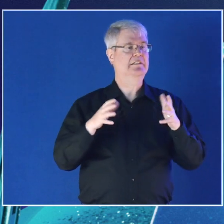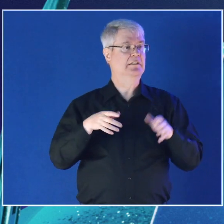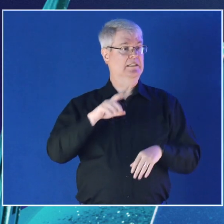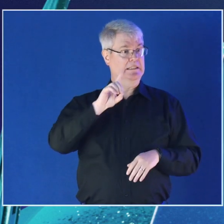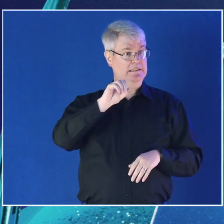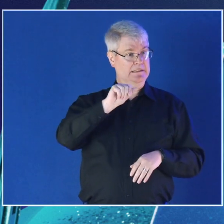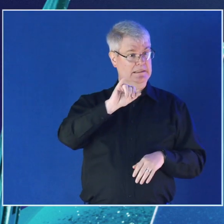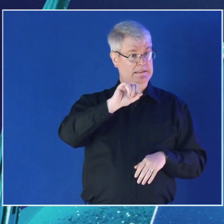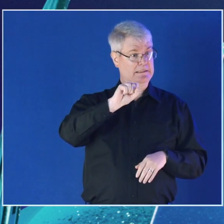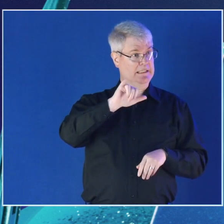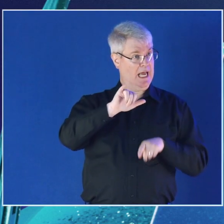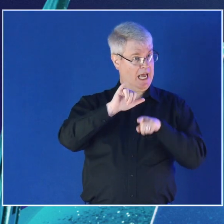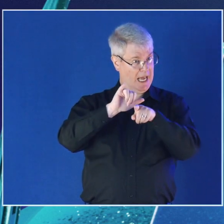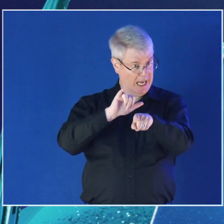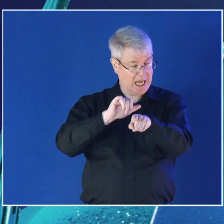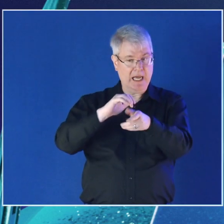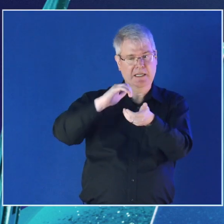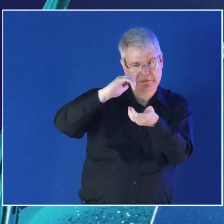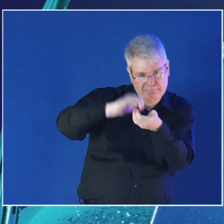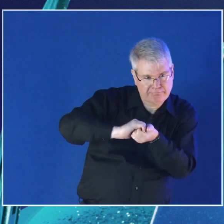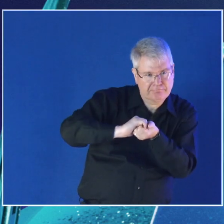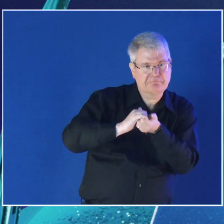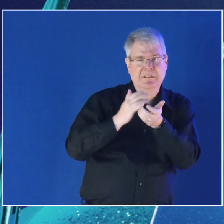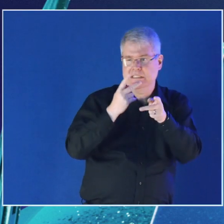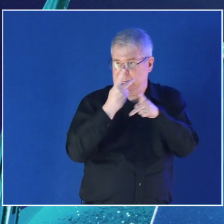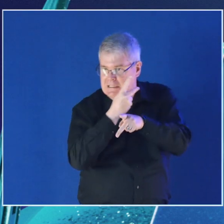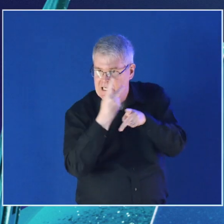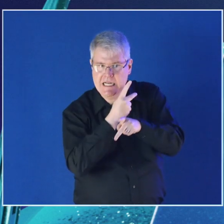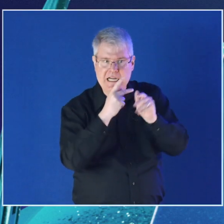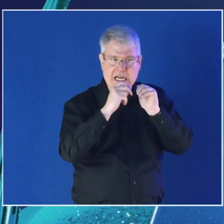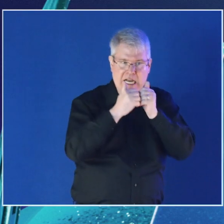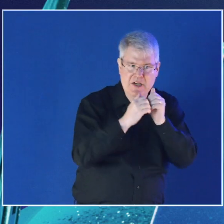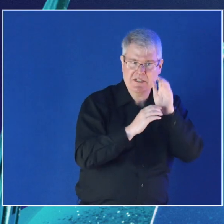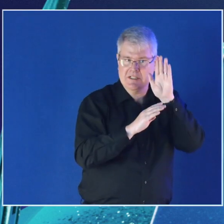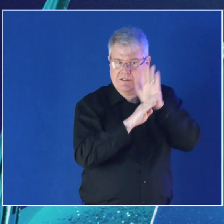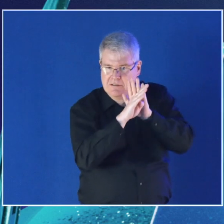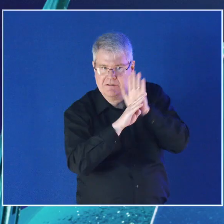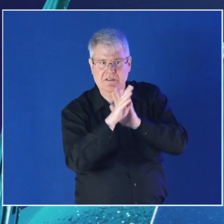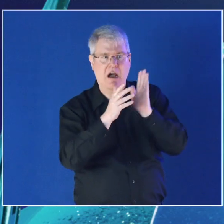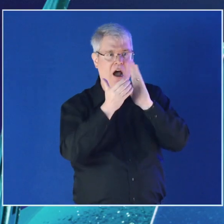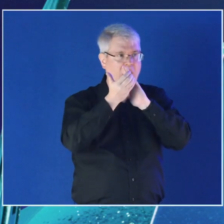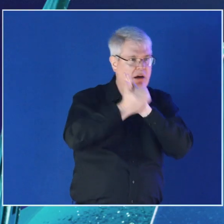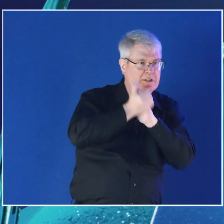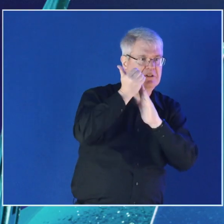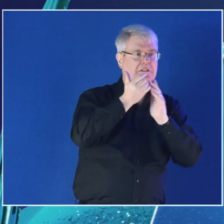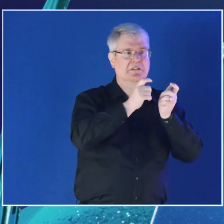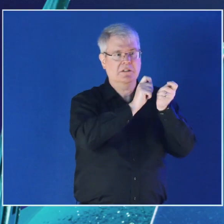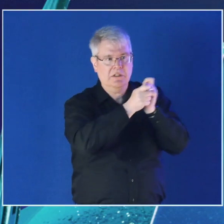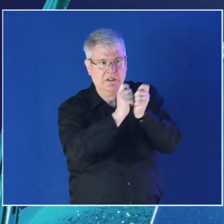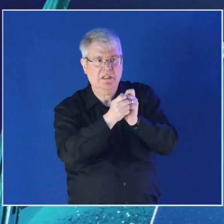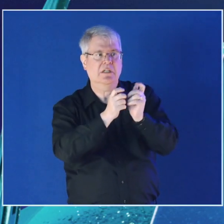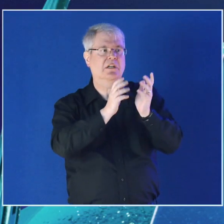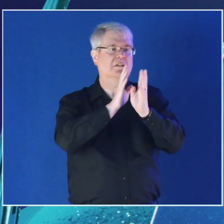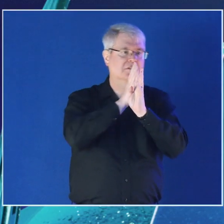of important scenarios, adding autocorrect codes, improving announcements when navigating through equations,